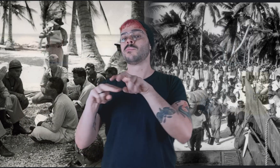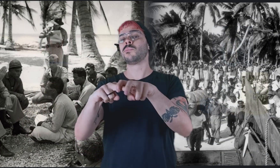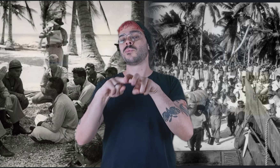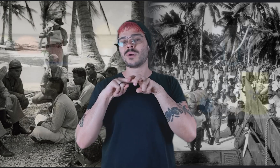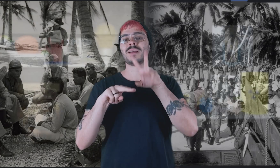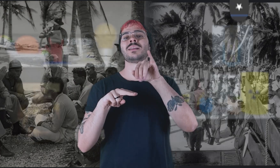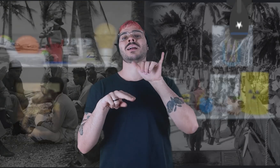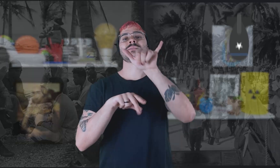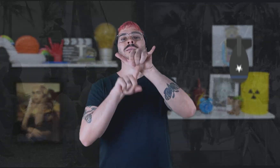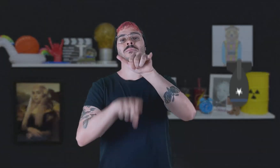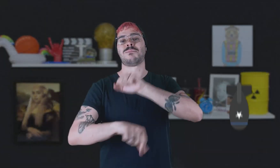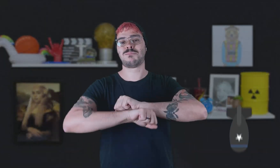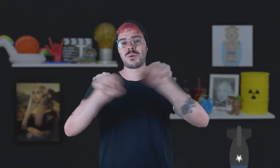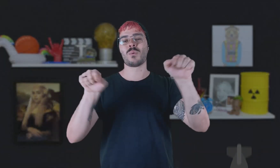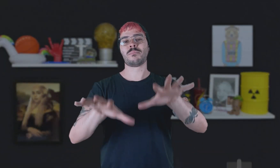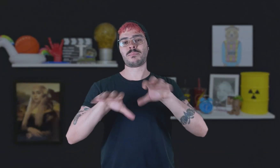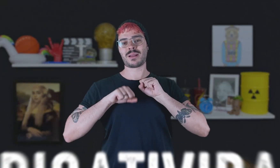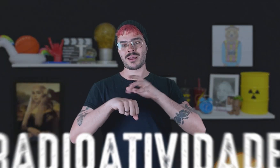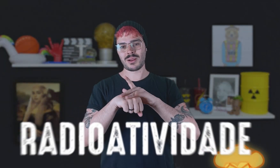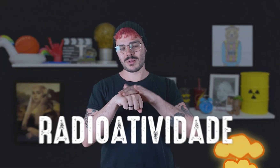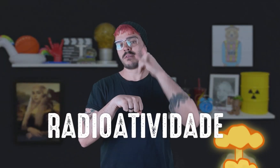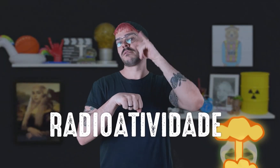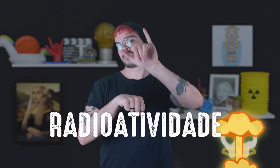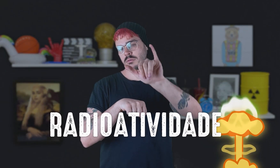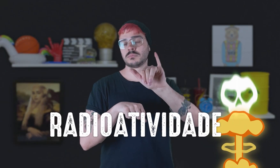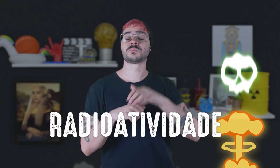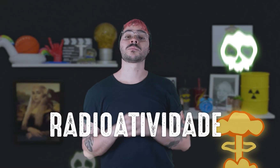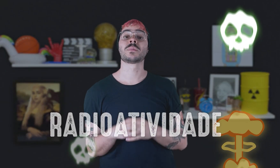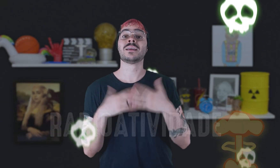due to radioactivity.